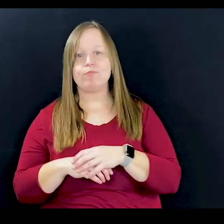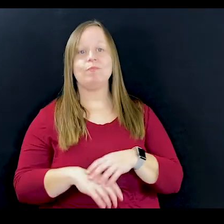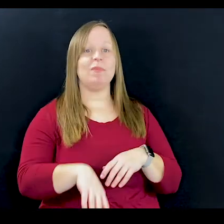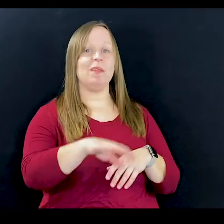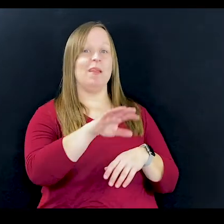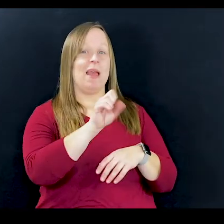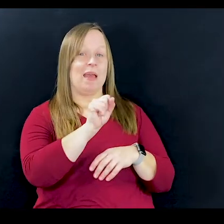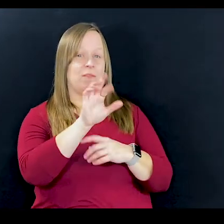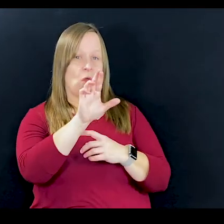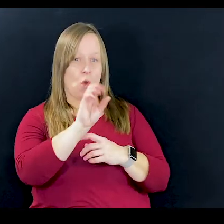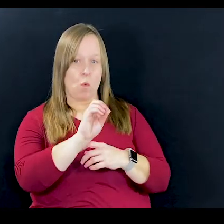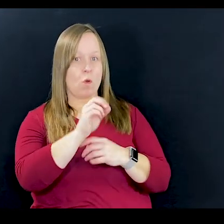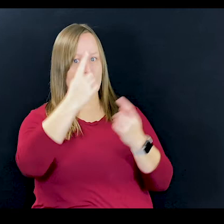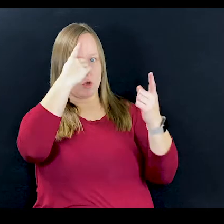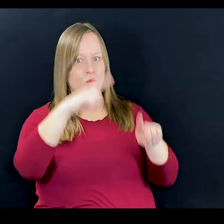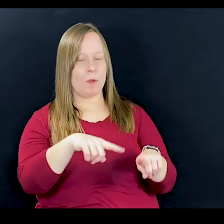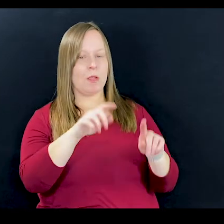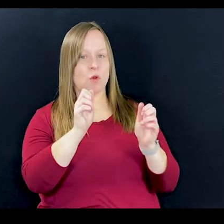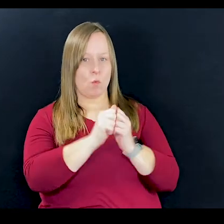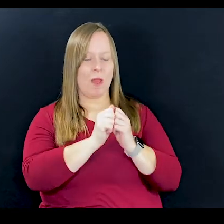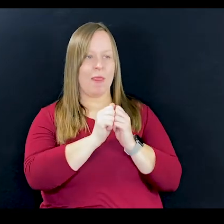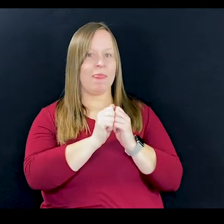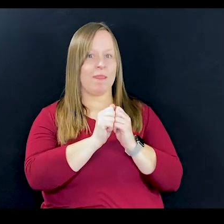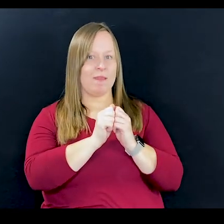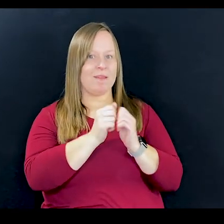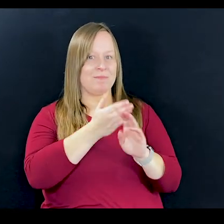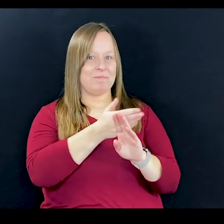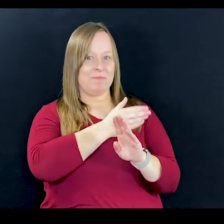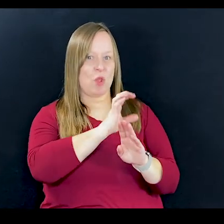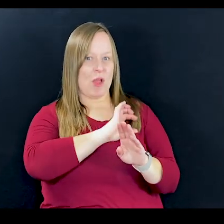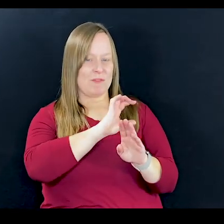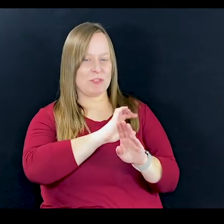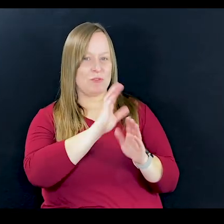The state review officer of read with the impartial hearing officer that the